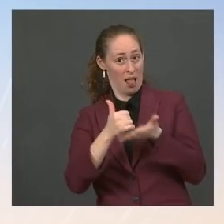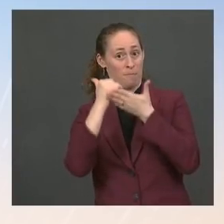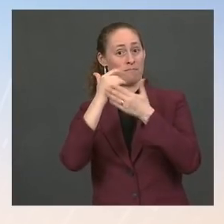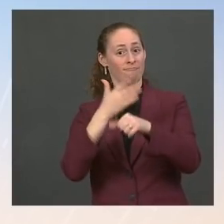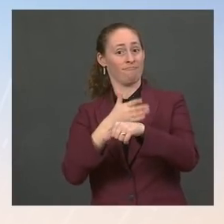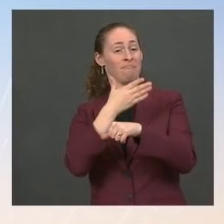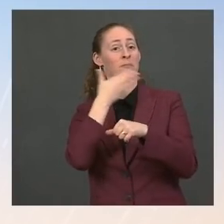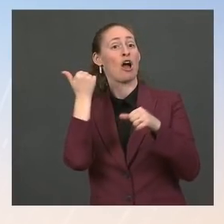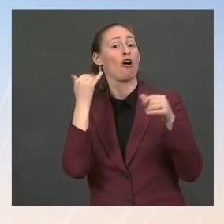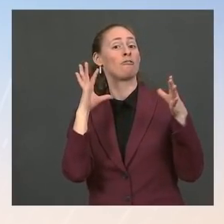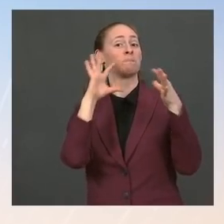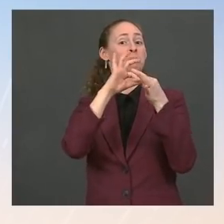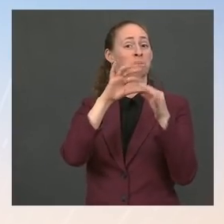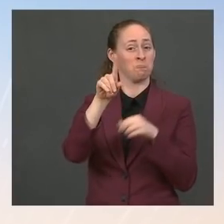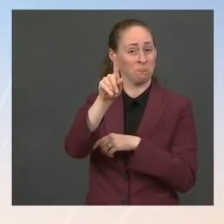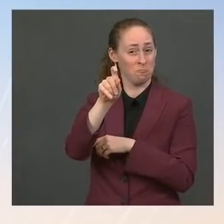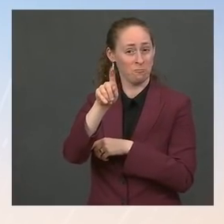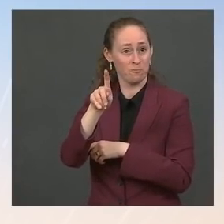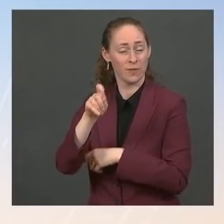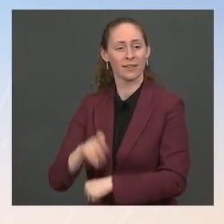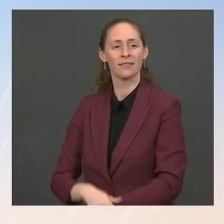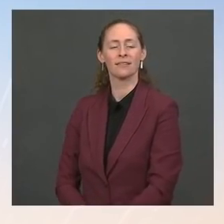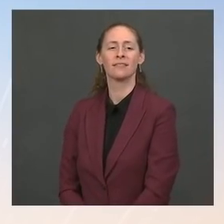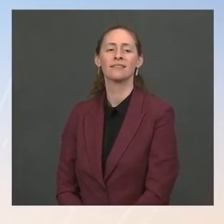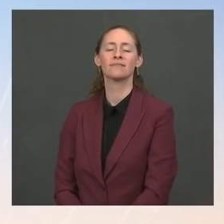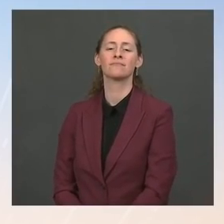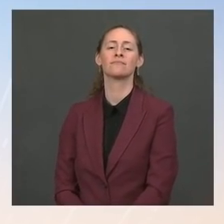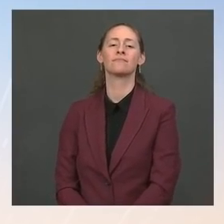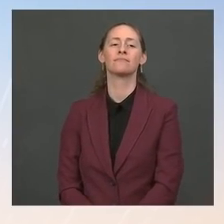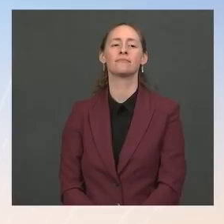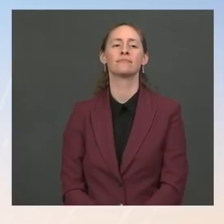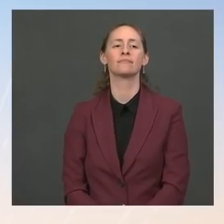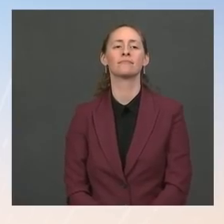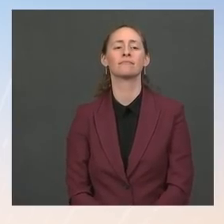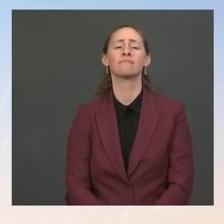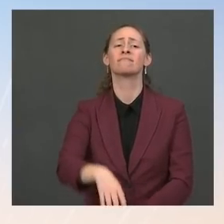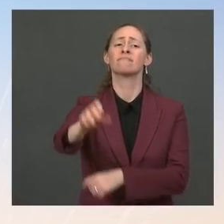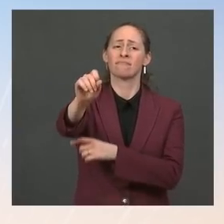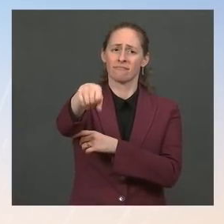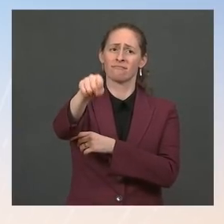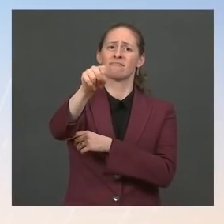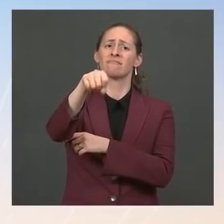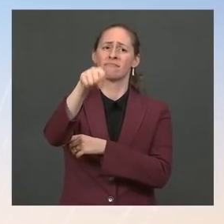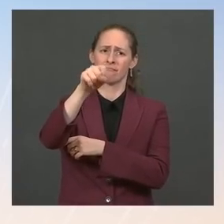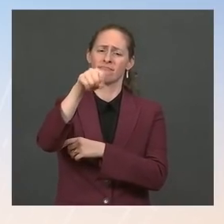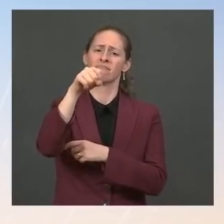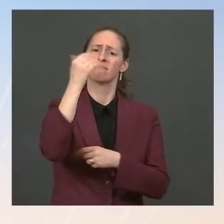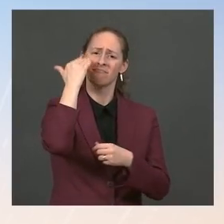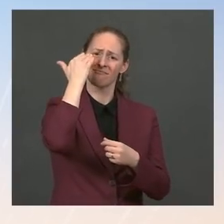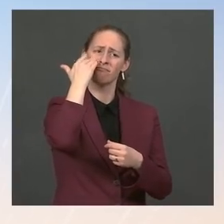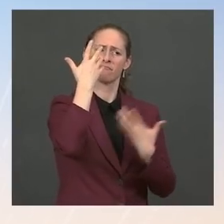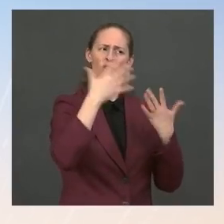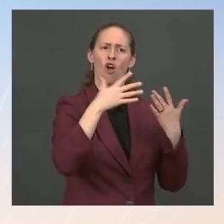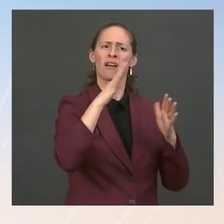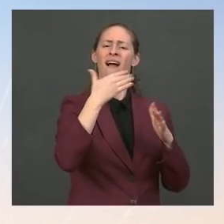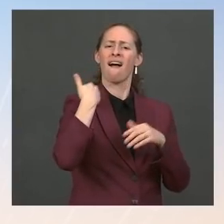and he feels that the history of their relationship -- having spent time with him -- allows him to be quite candid as he has been in the past